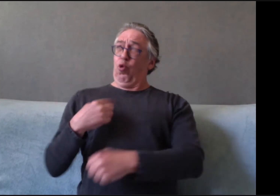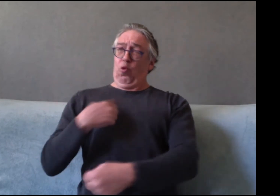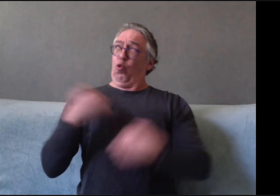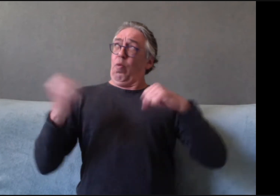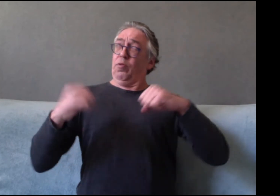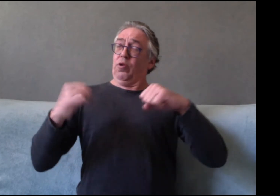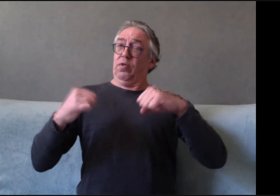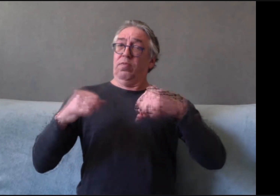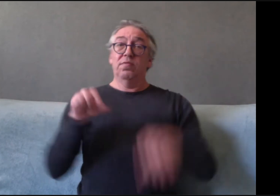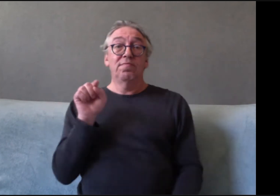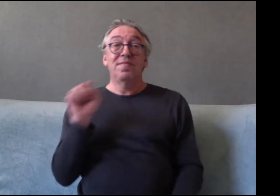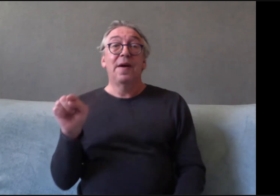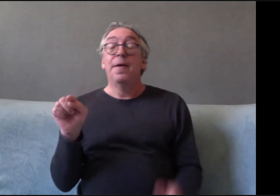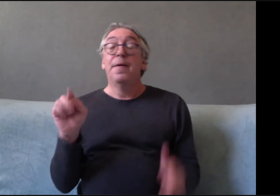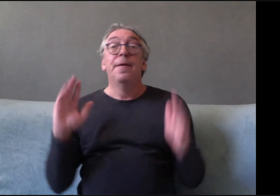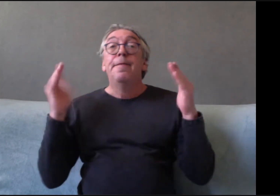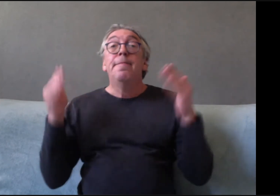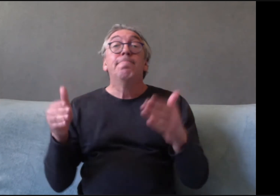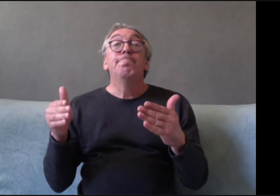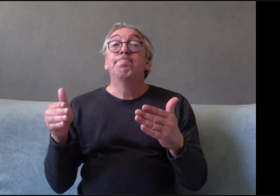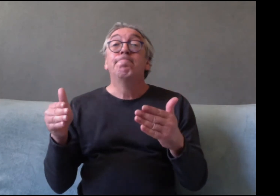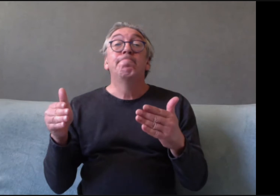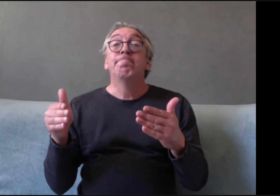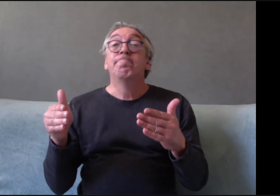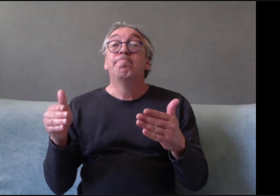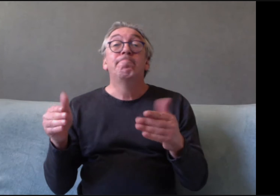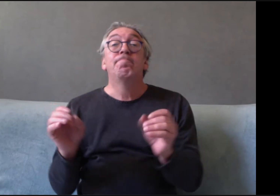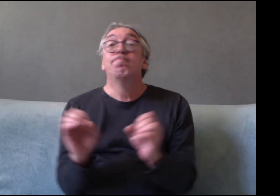for which they are and they pretend to be responsible.